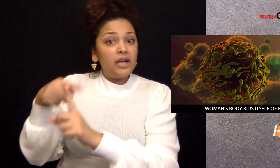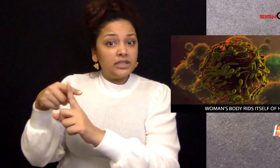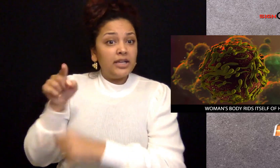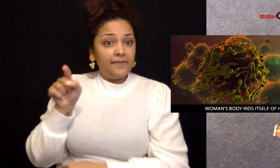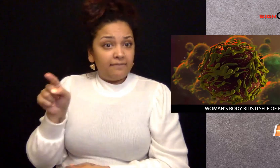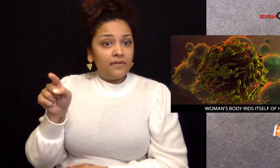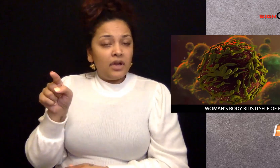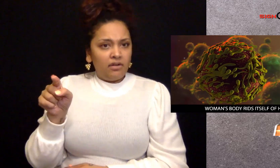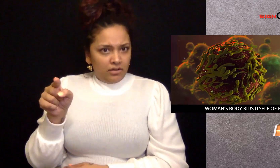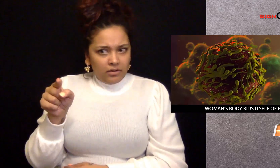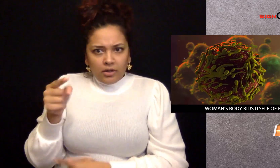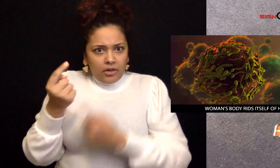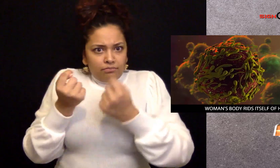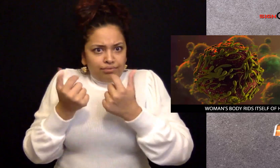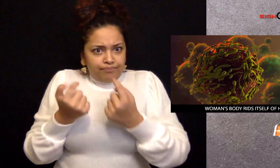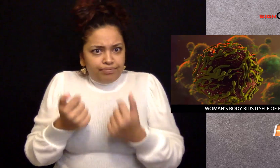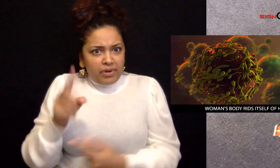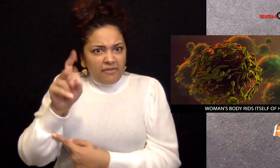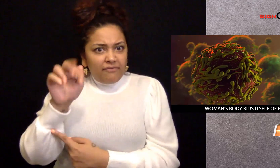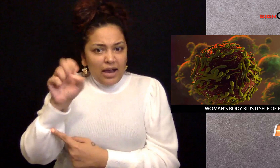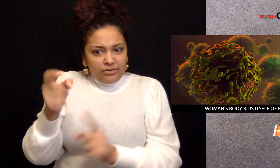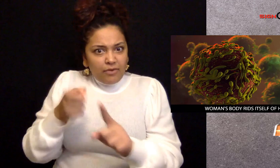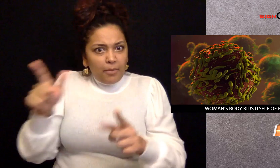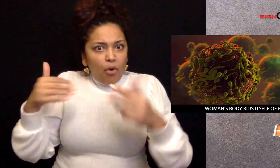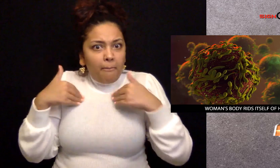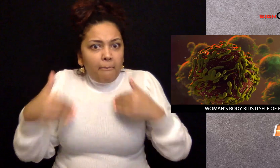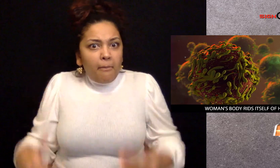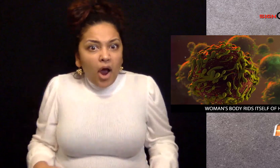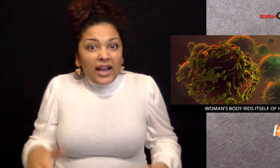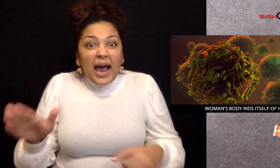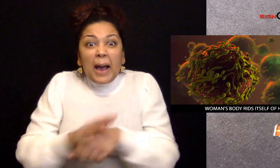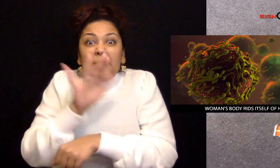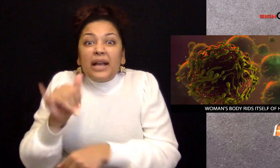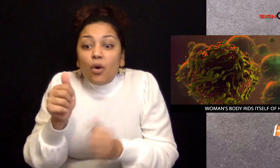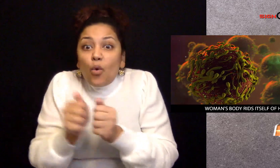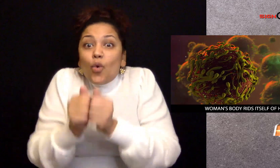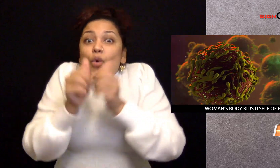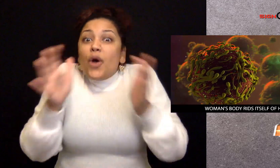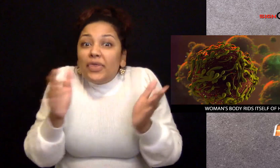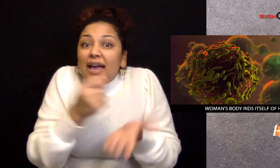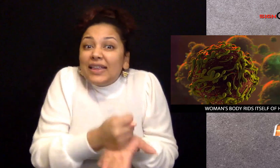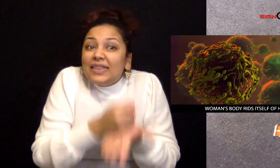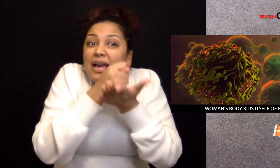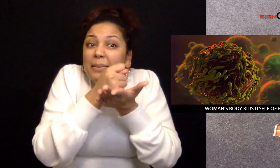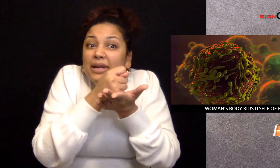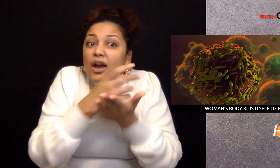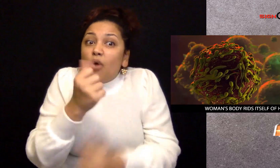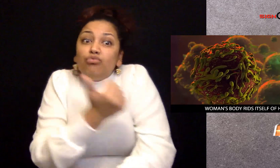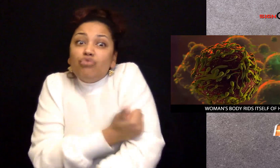for only the second time in medical history a HIV-positive patient has eliminated the